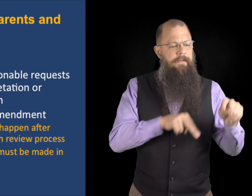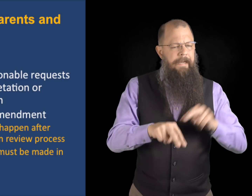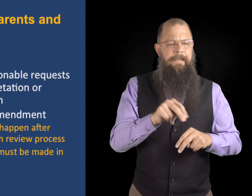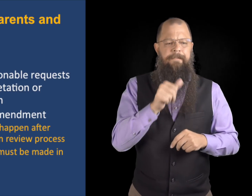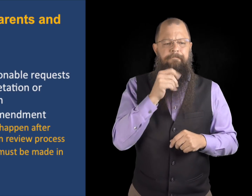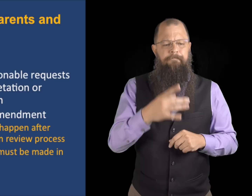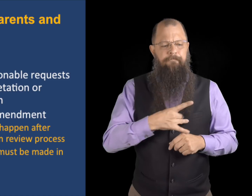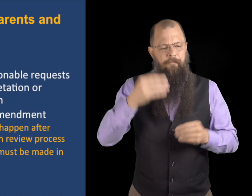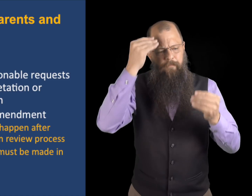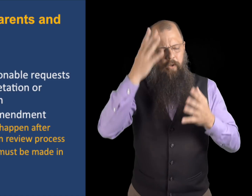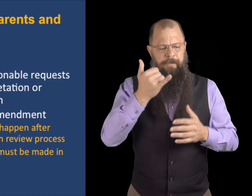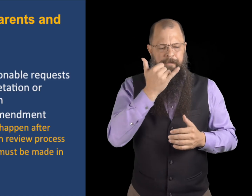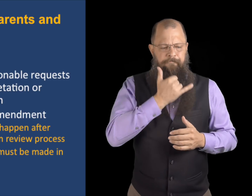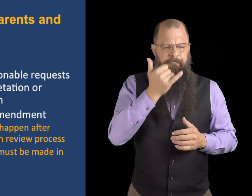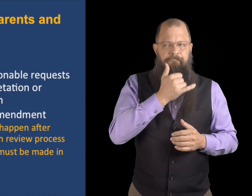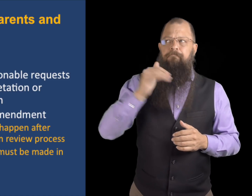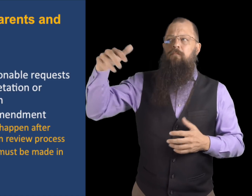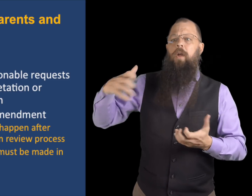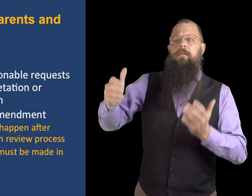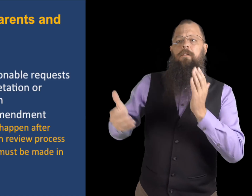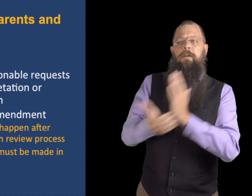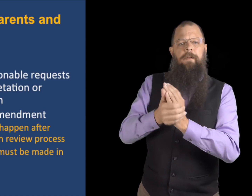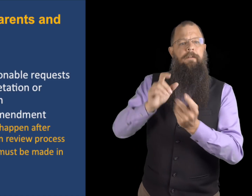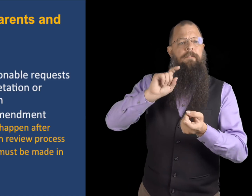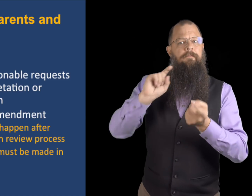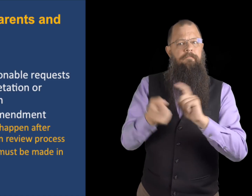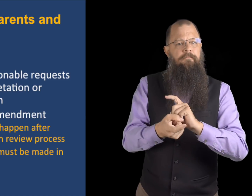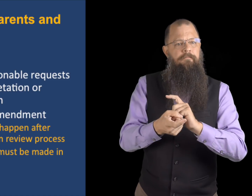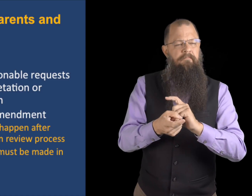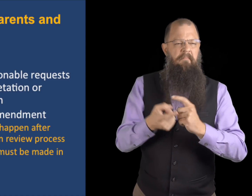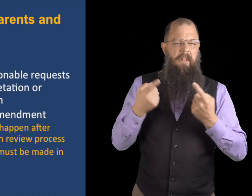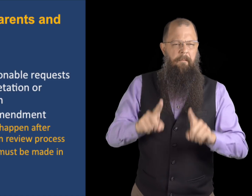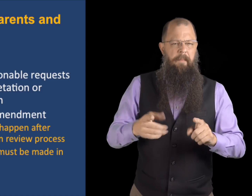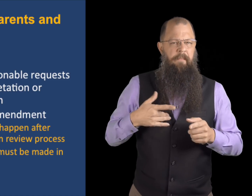interpretation or explanations of the educational records. They are also able